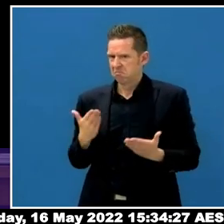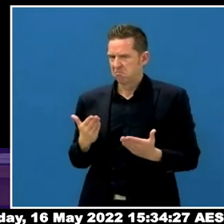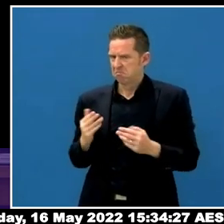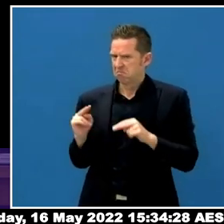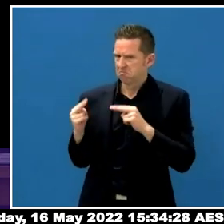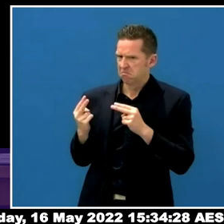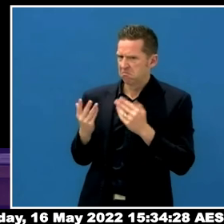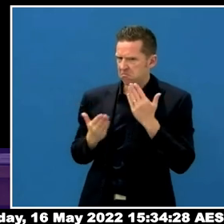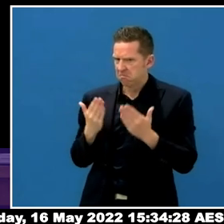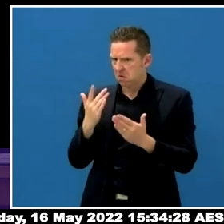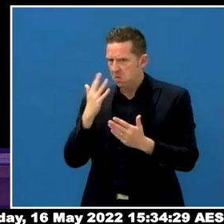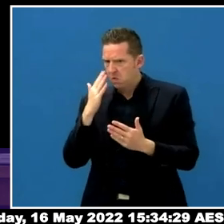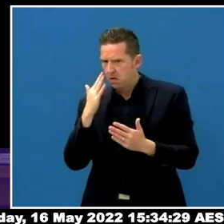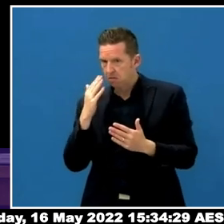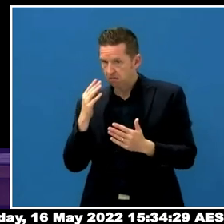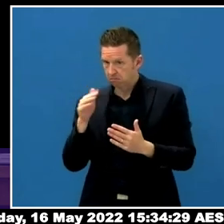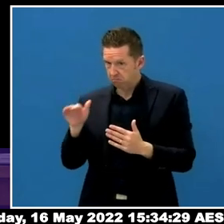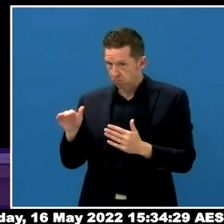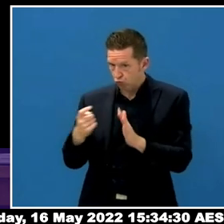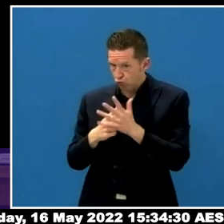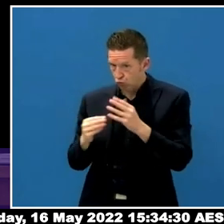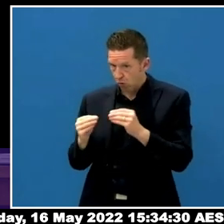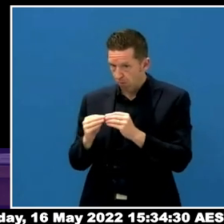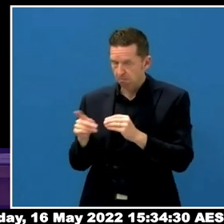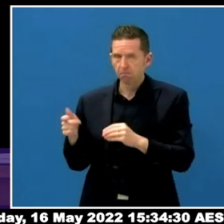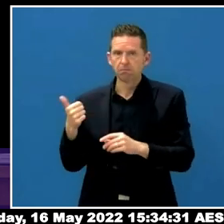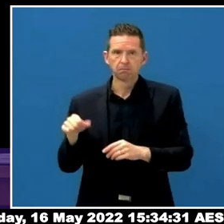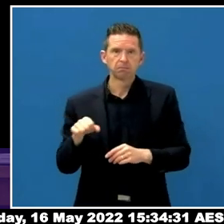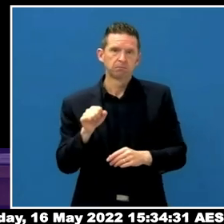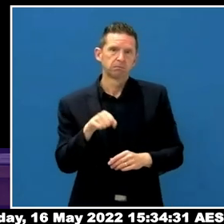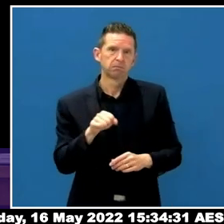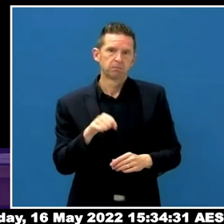Yes, that's right. MR FOGARTY: And do you recall, what did that initial call - what